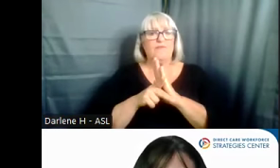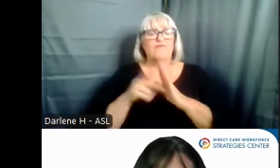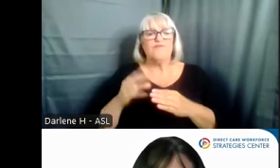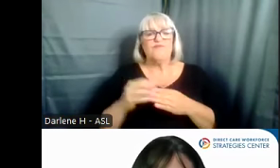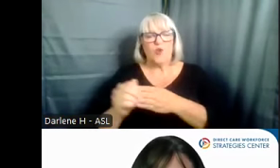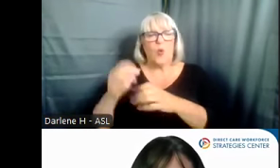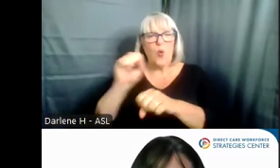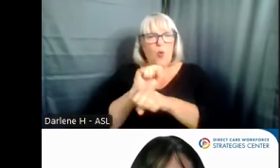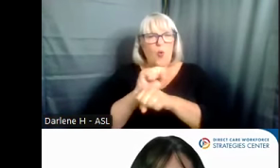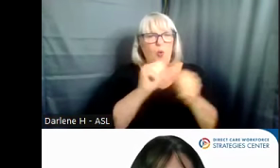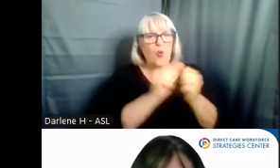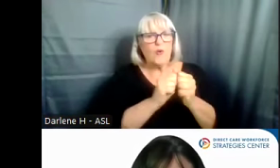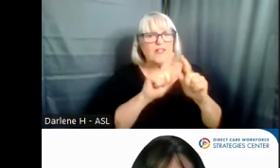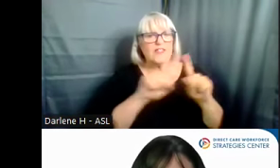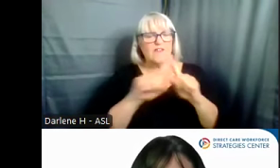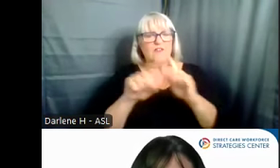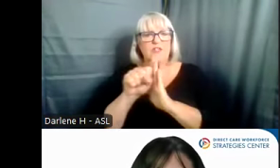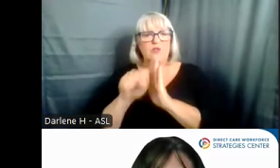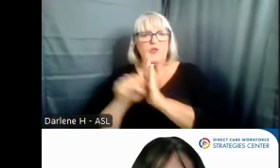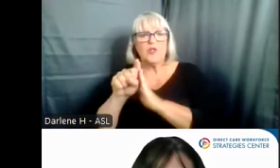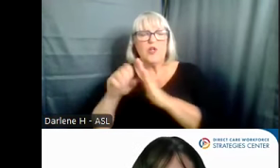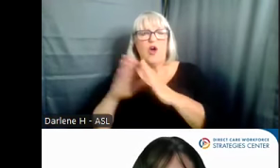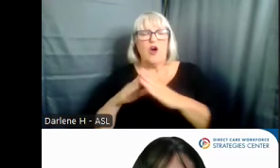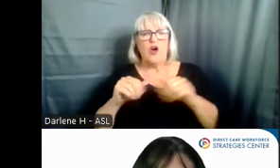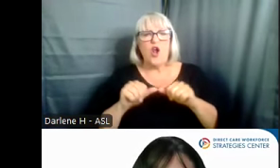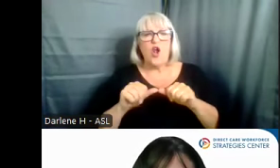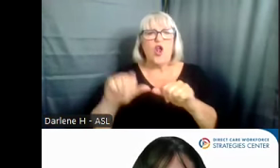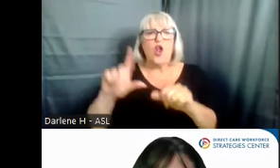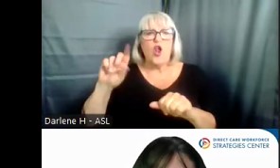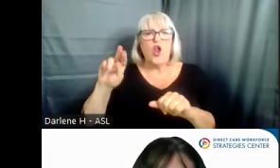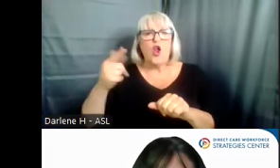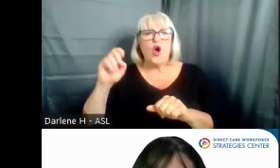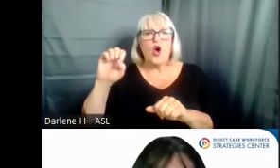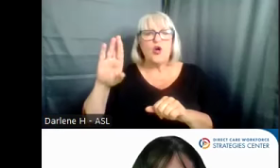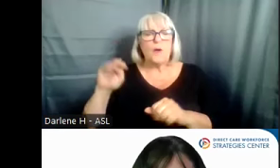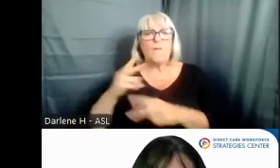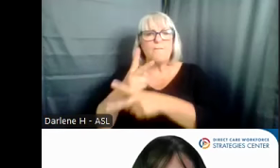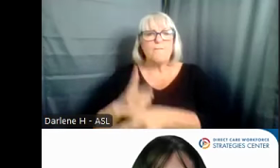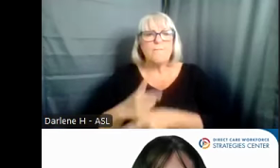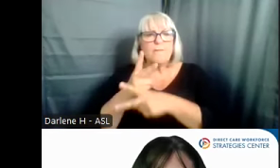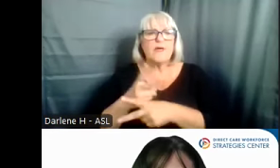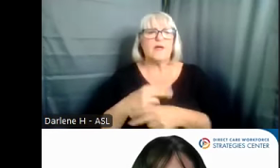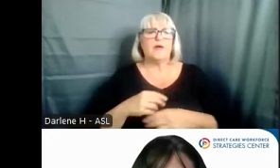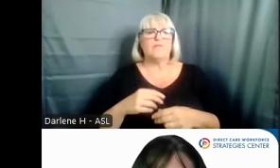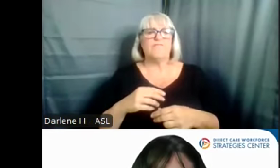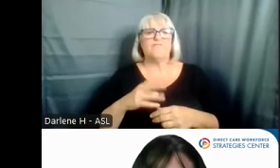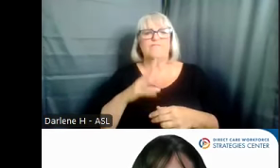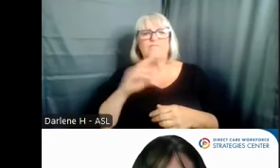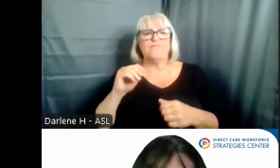on long term care workforce challenges. He also leads the development of the Council's agendas for annual Medicaid Policy